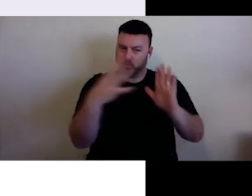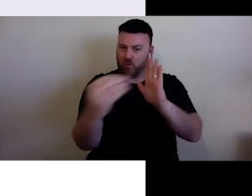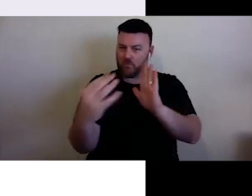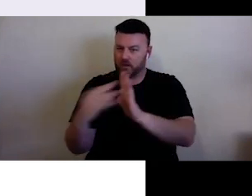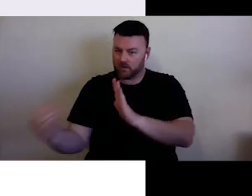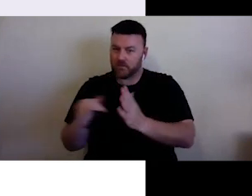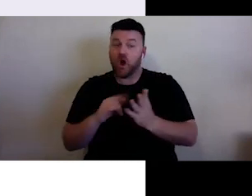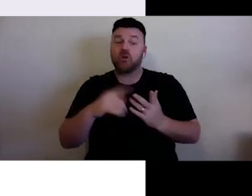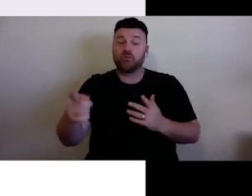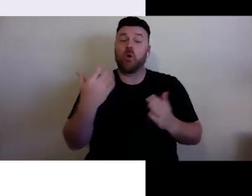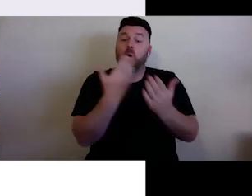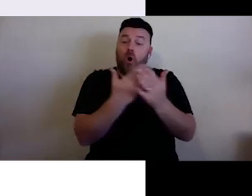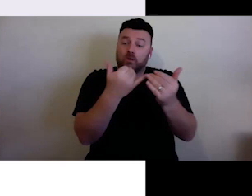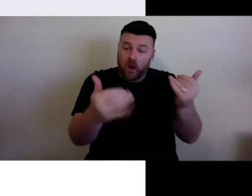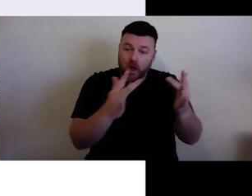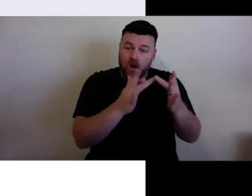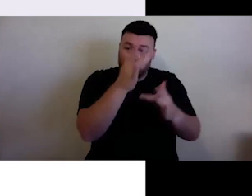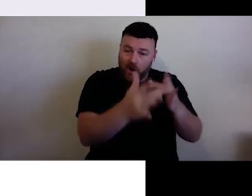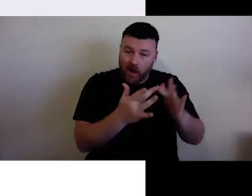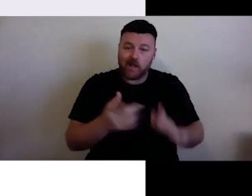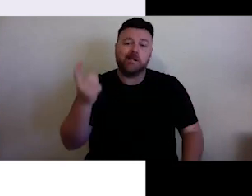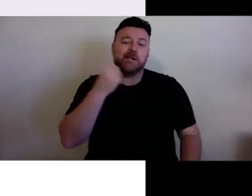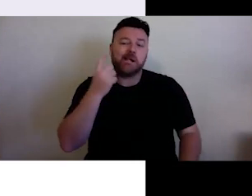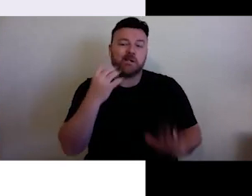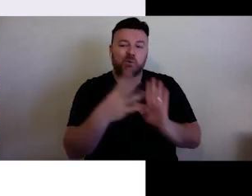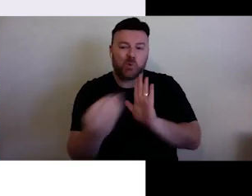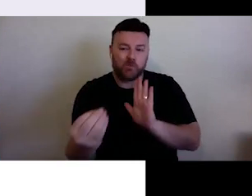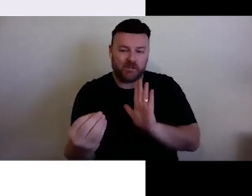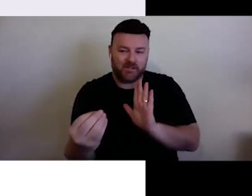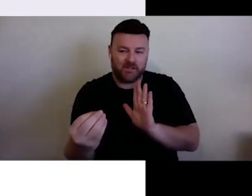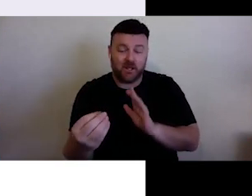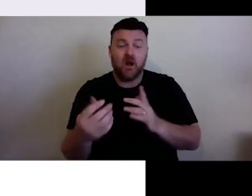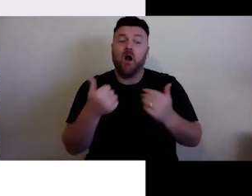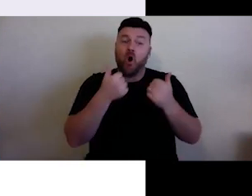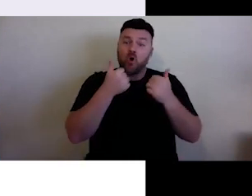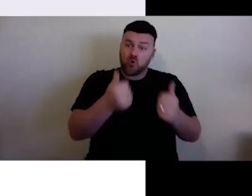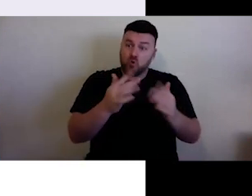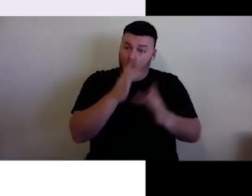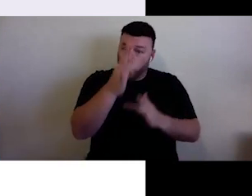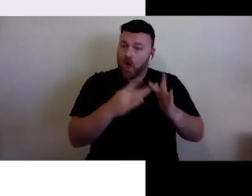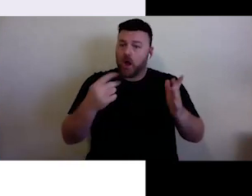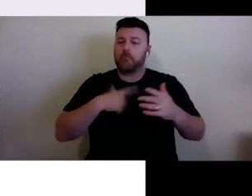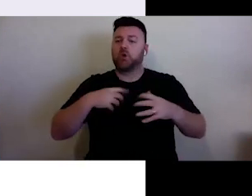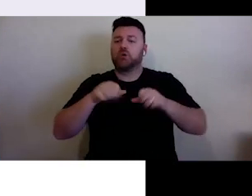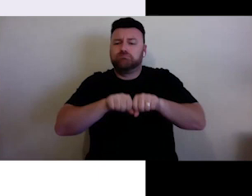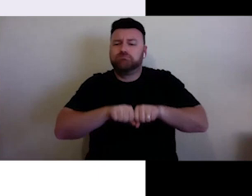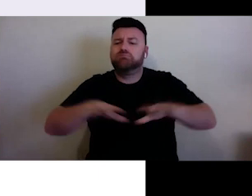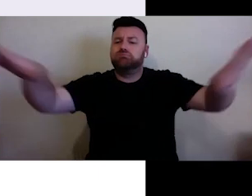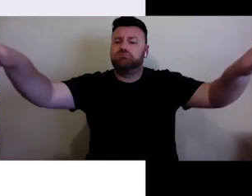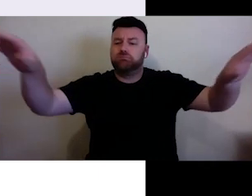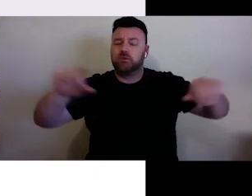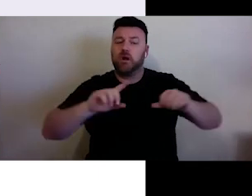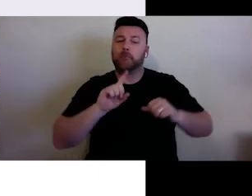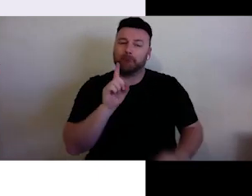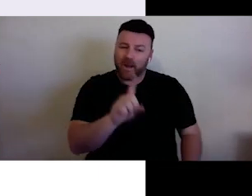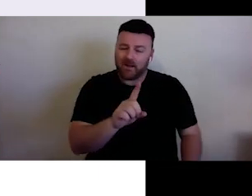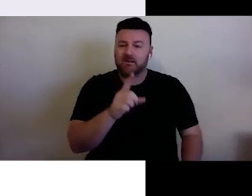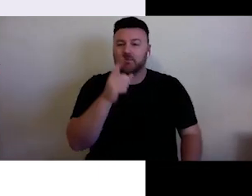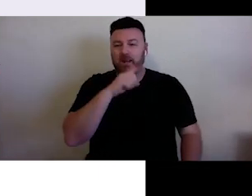ease of copying. I mean, it gets the message out there but it's also ease